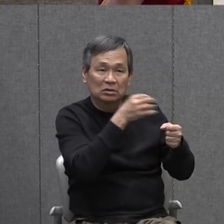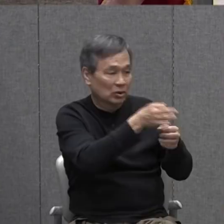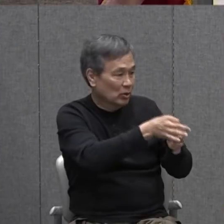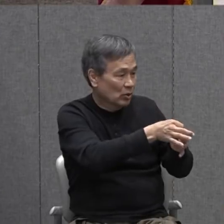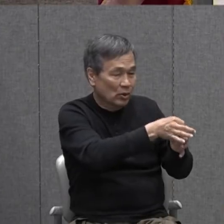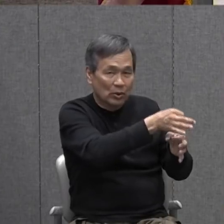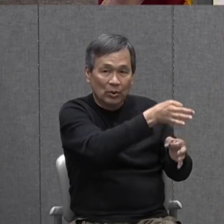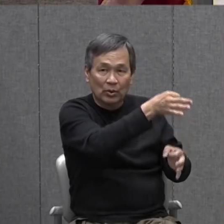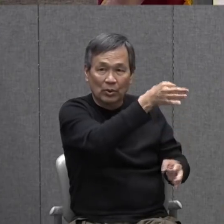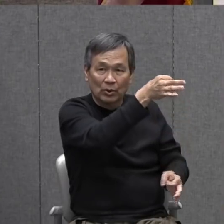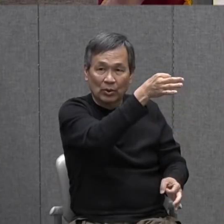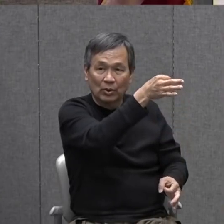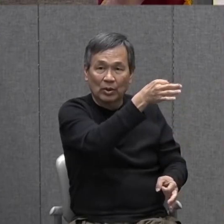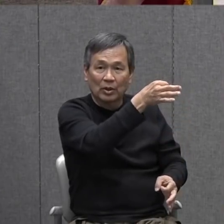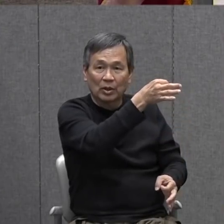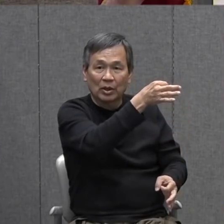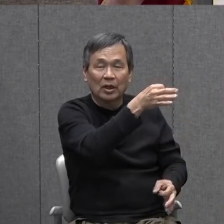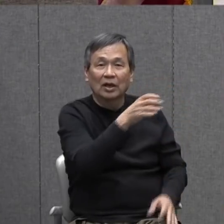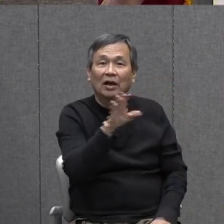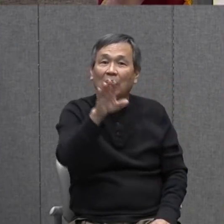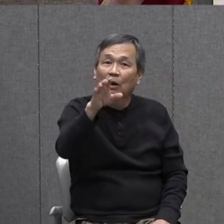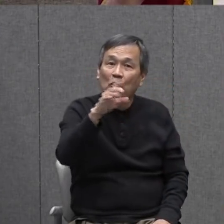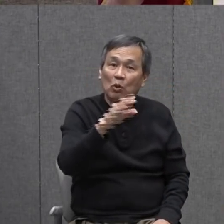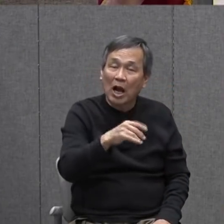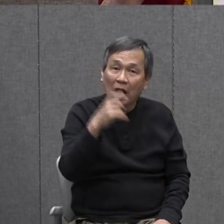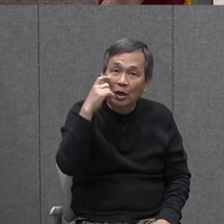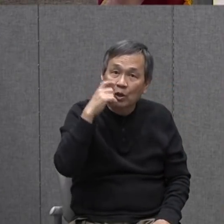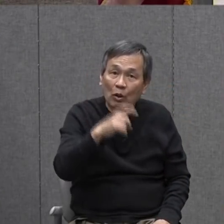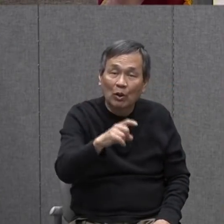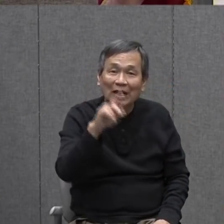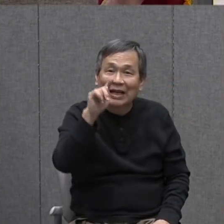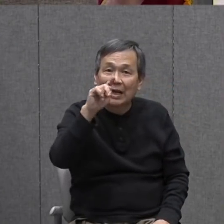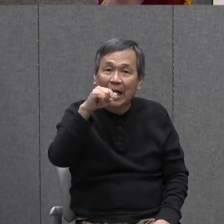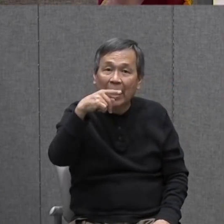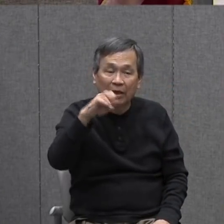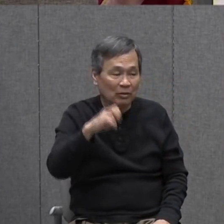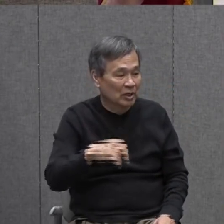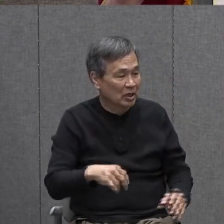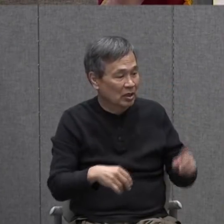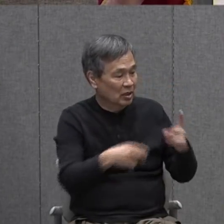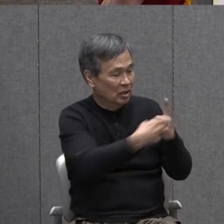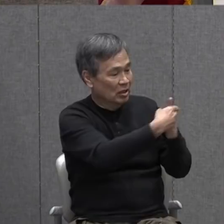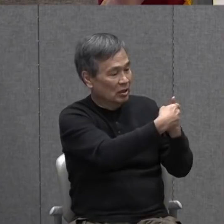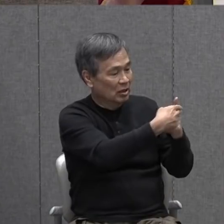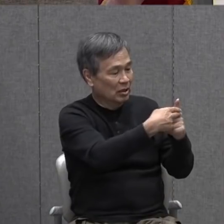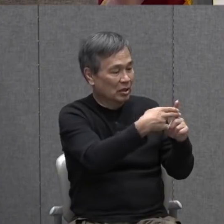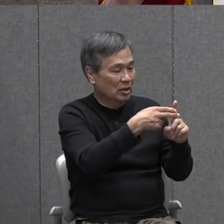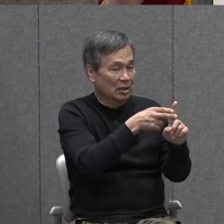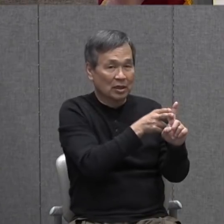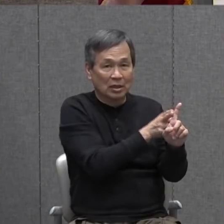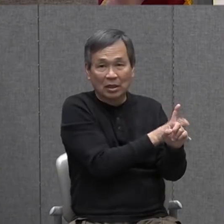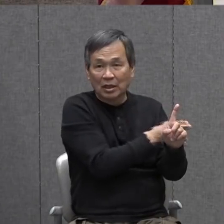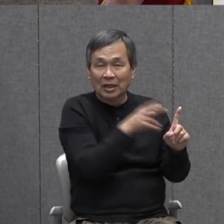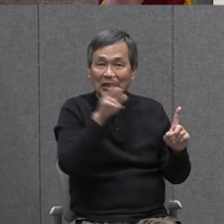Good eye, there's a piece of tape sticking out at the bottom. How cool is that? I didn't notice that earlier. So I could draw